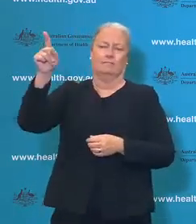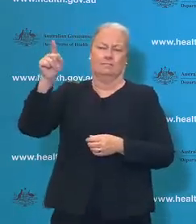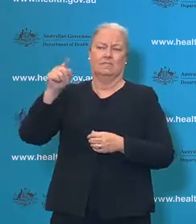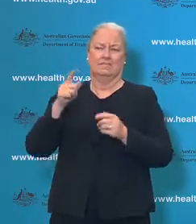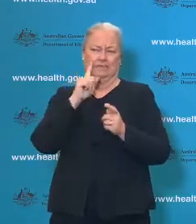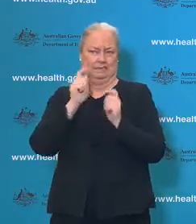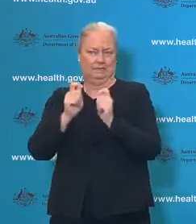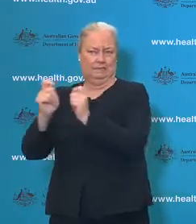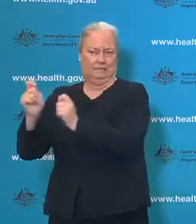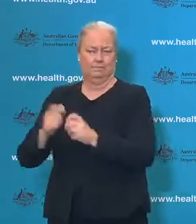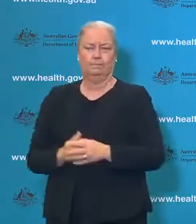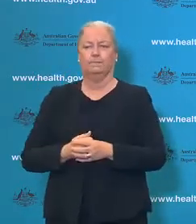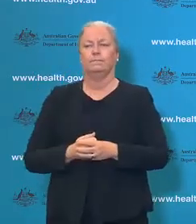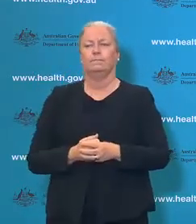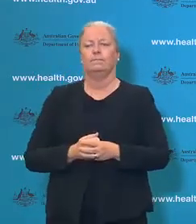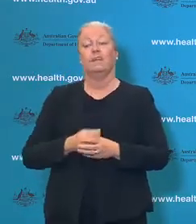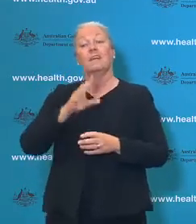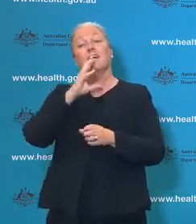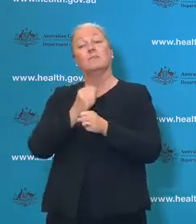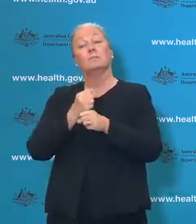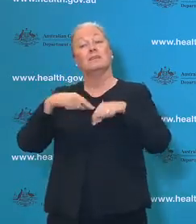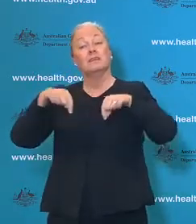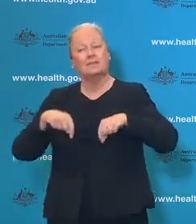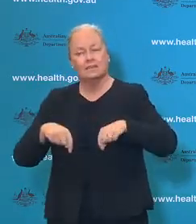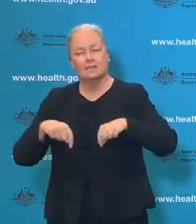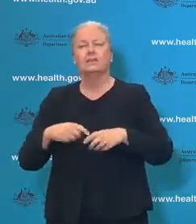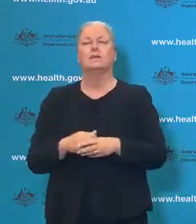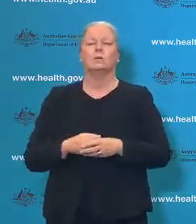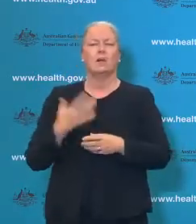Australian Government continues to provide active and extensive support to the